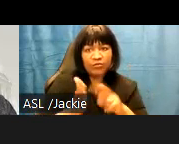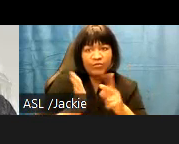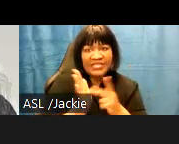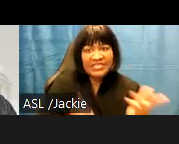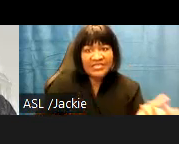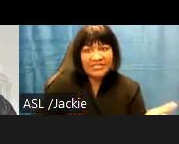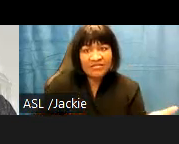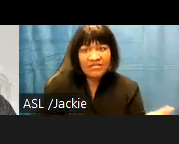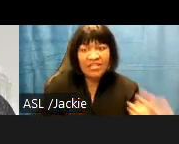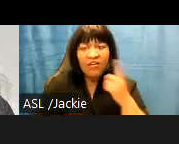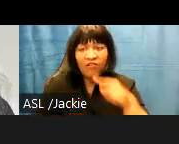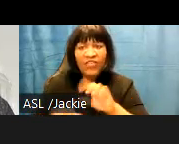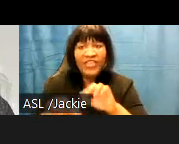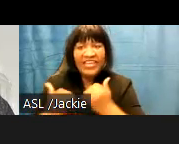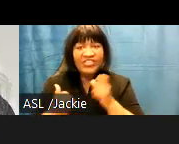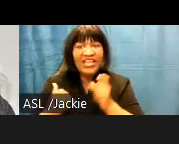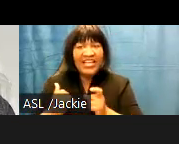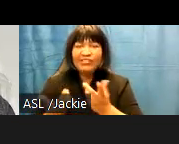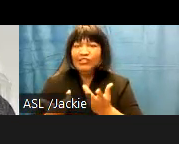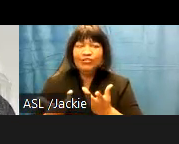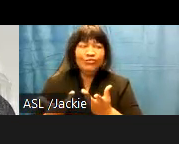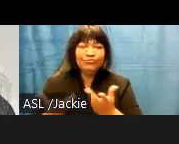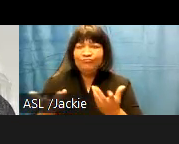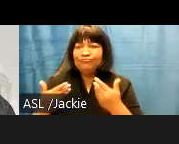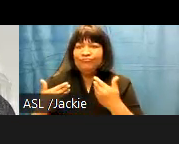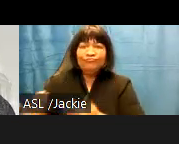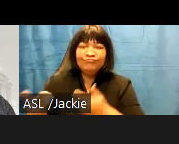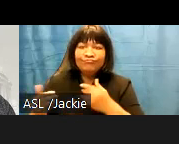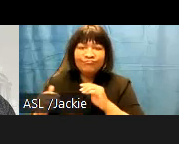So the agency has to eat the overhead for the $5 for the community-based organization.